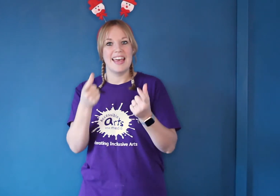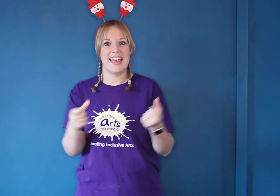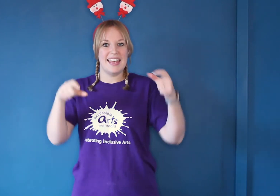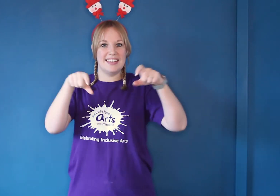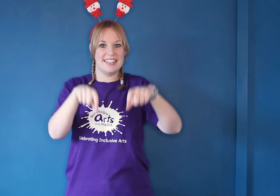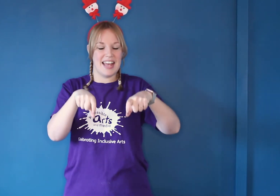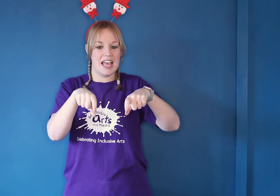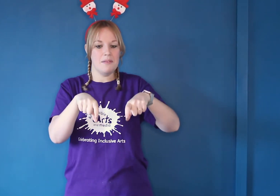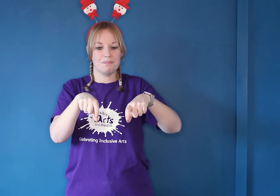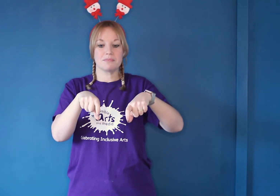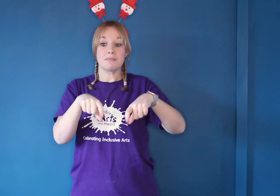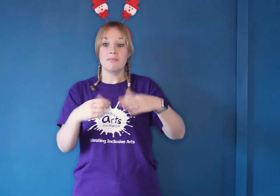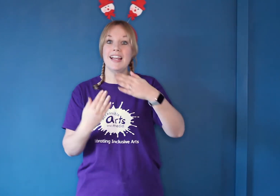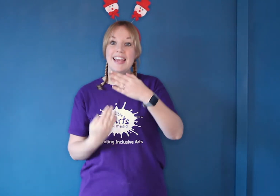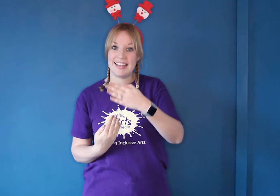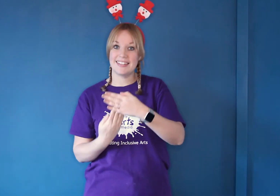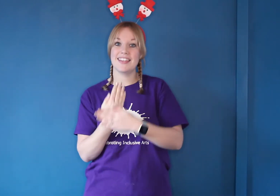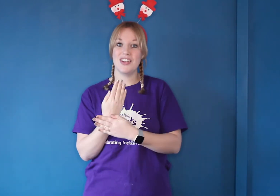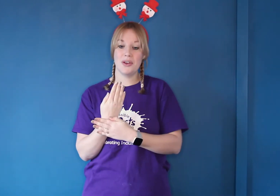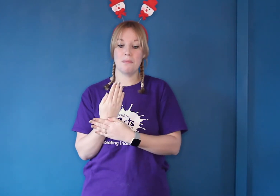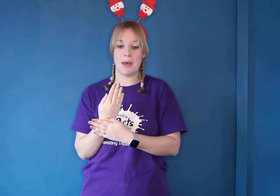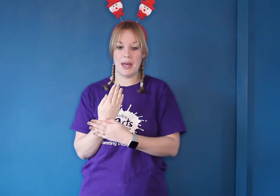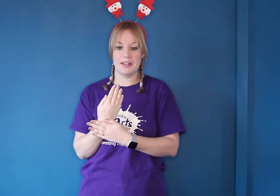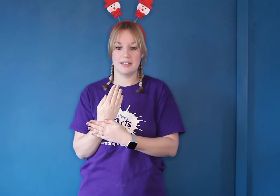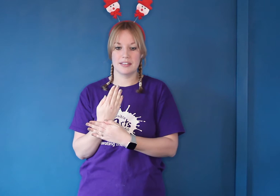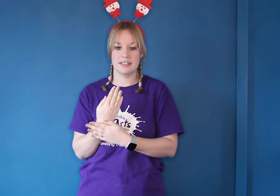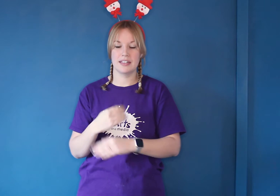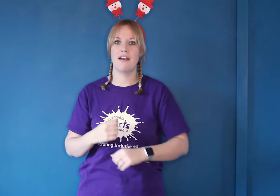Here to stay, is the new bird.